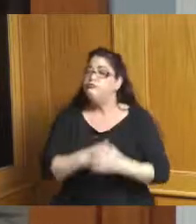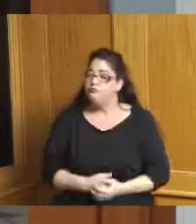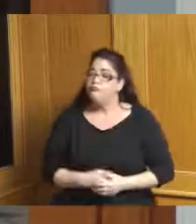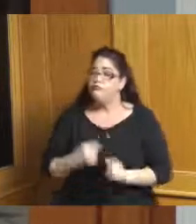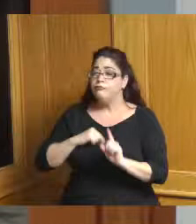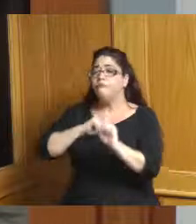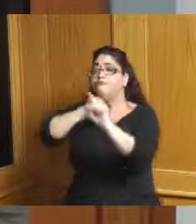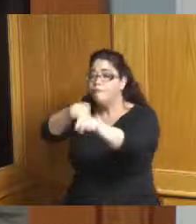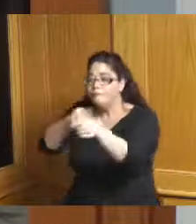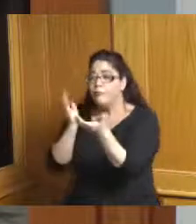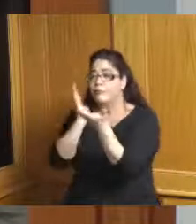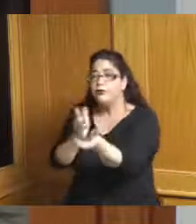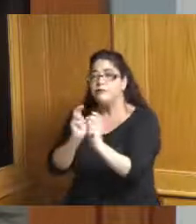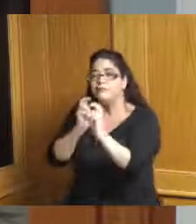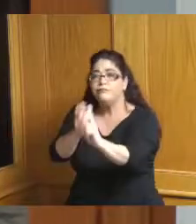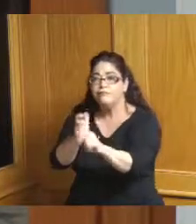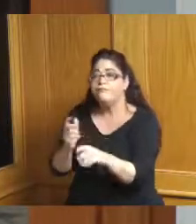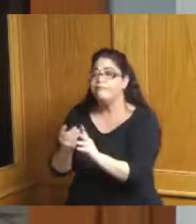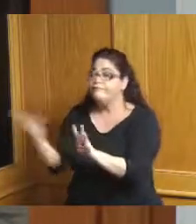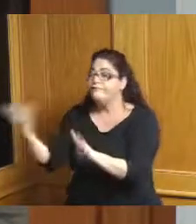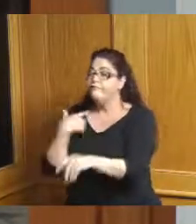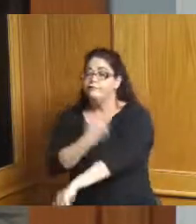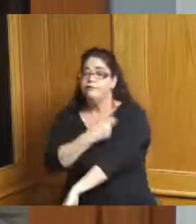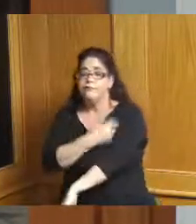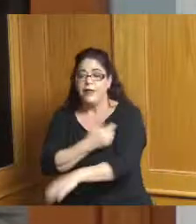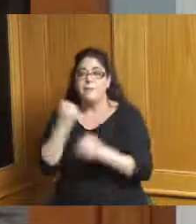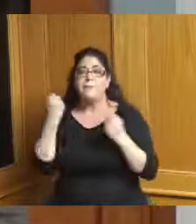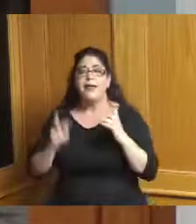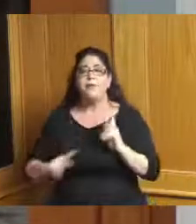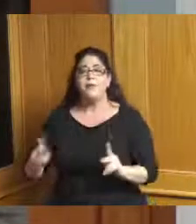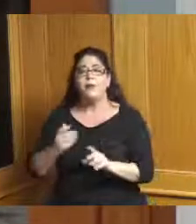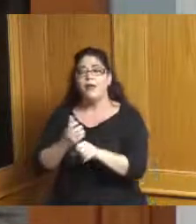there are a lot of schools that early on got modern vaccines so we're trying to encourage